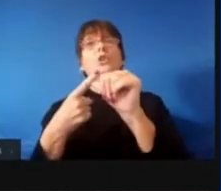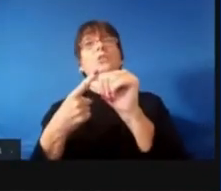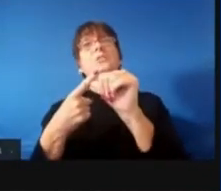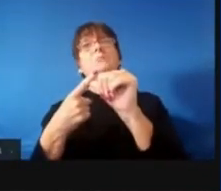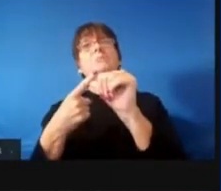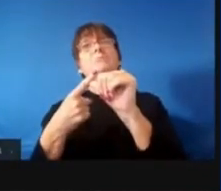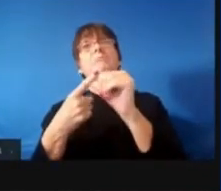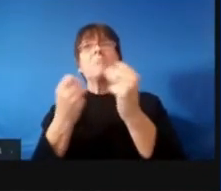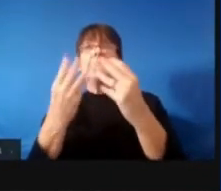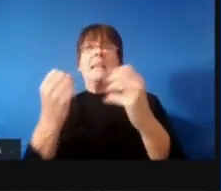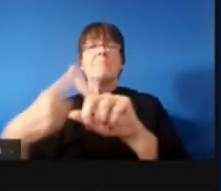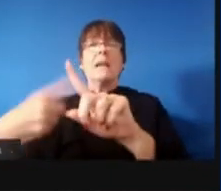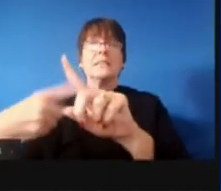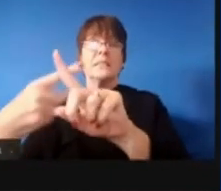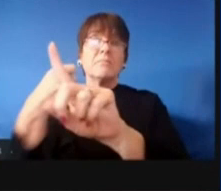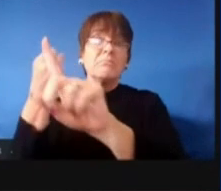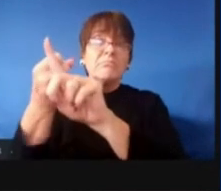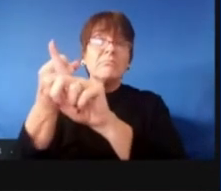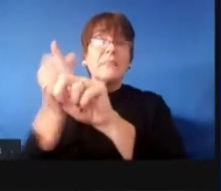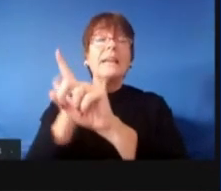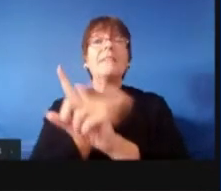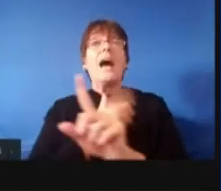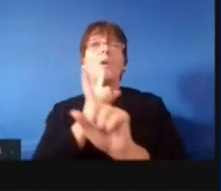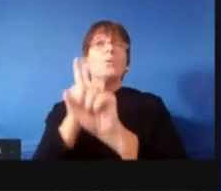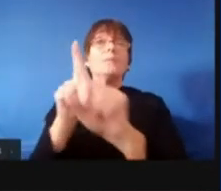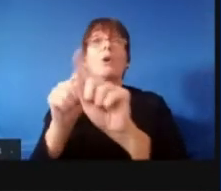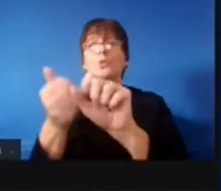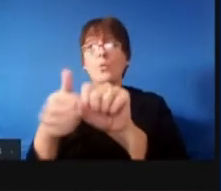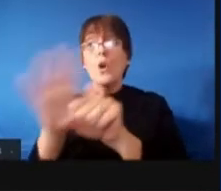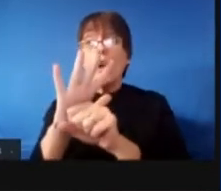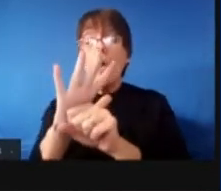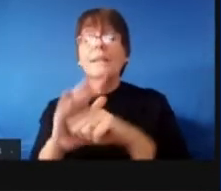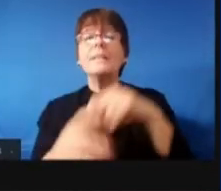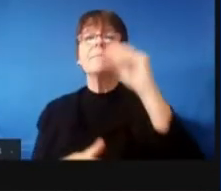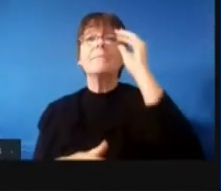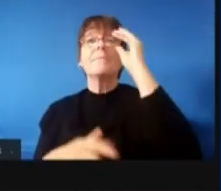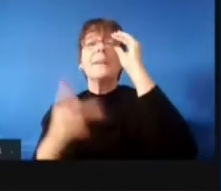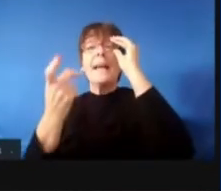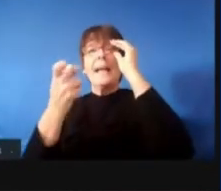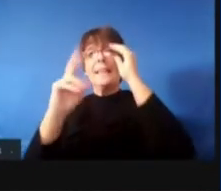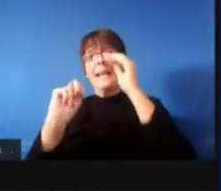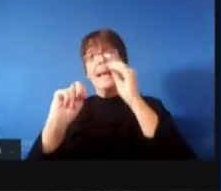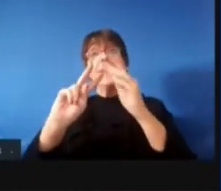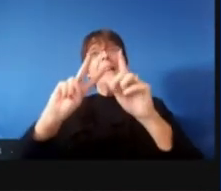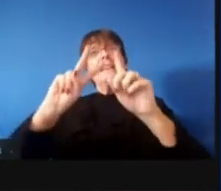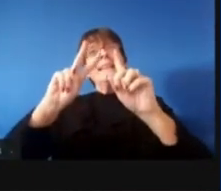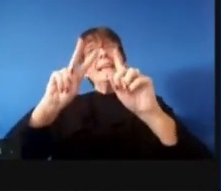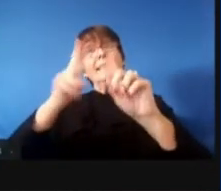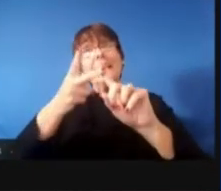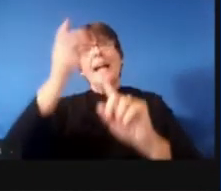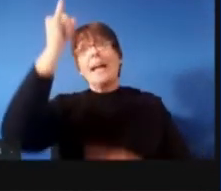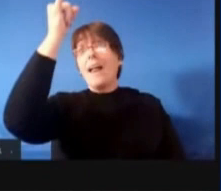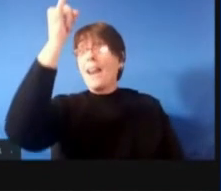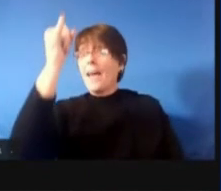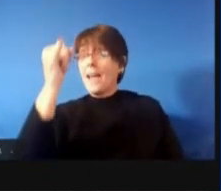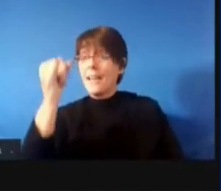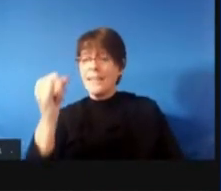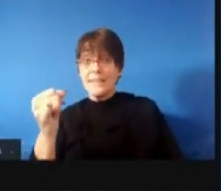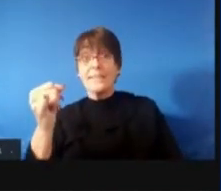FLATTEN THE CURVE. WE DID A TREMENDOUS JOB OVER THE FIRST MANY MONTHS OF OUR